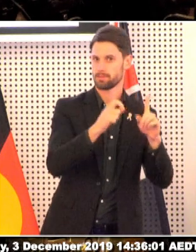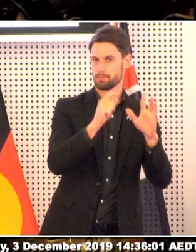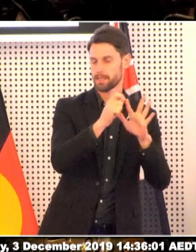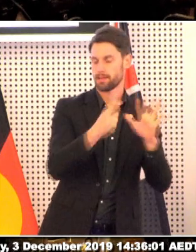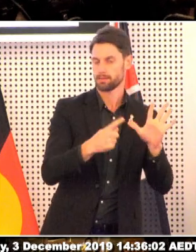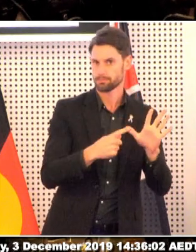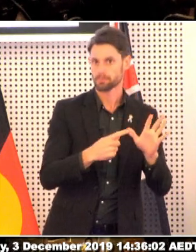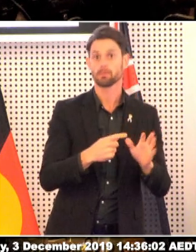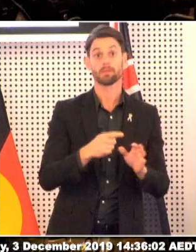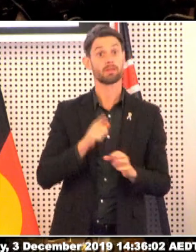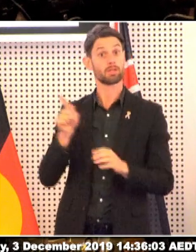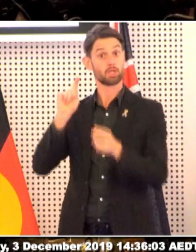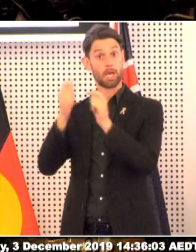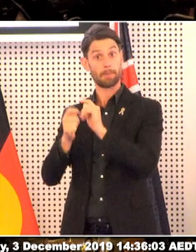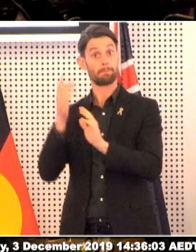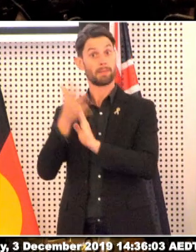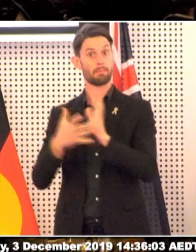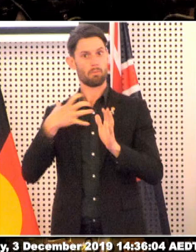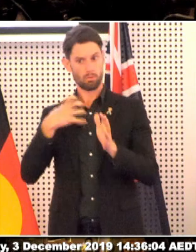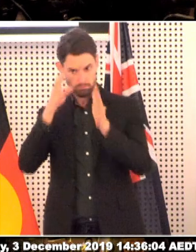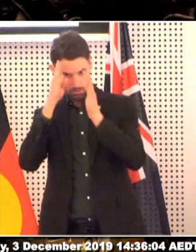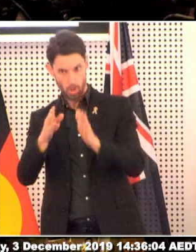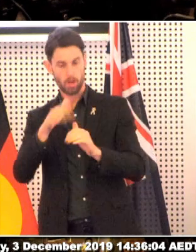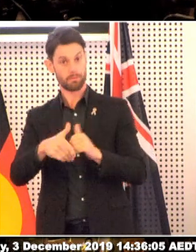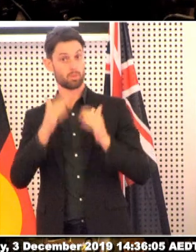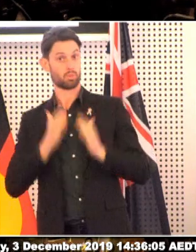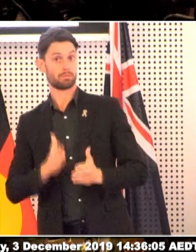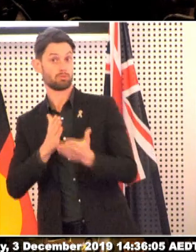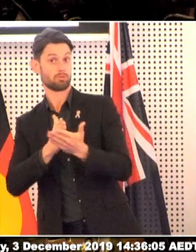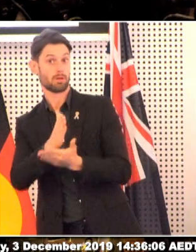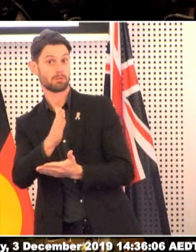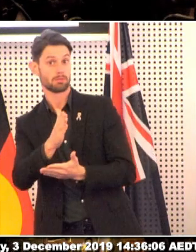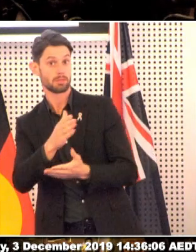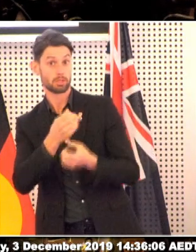persons with disability, to protect persons with disability from abuse, neglect and